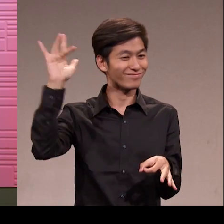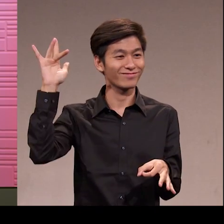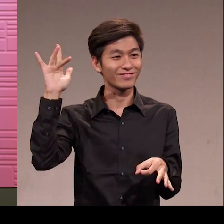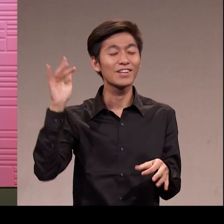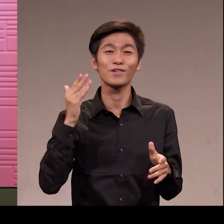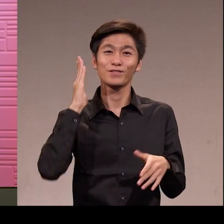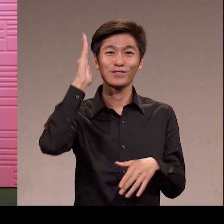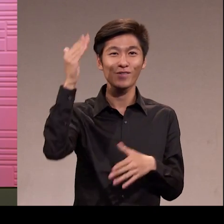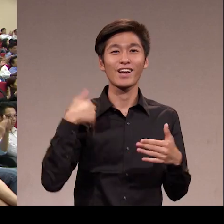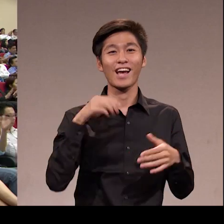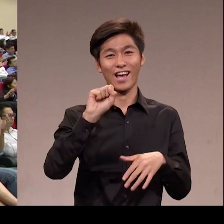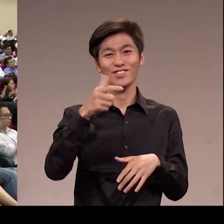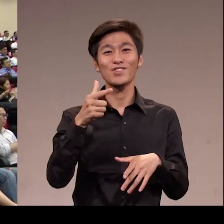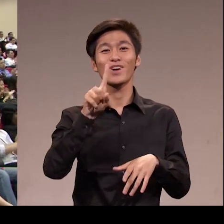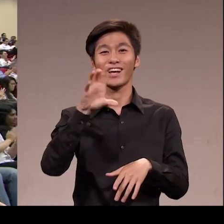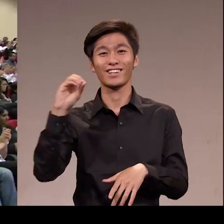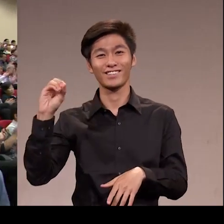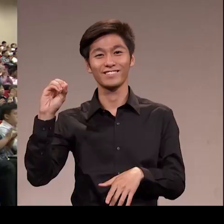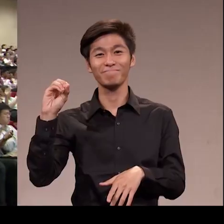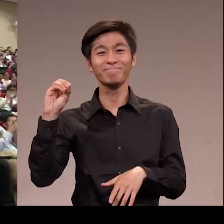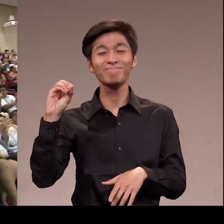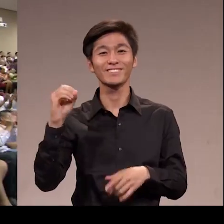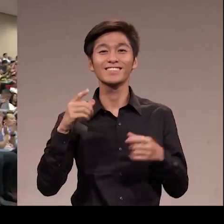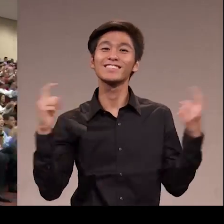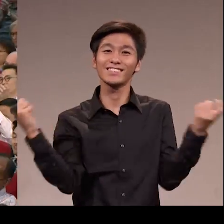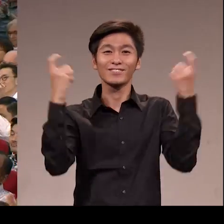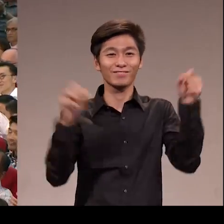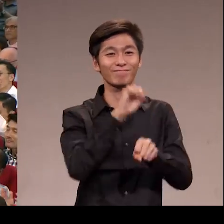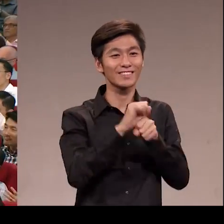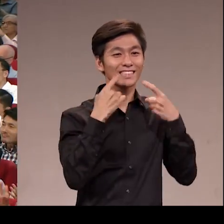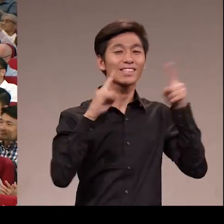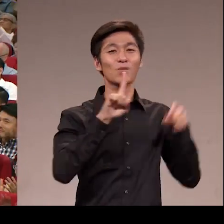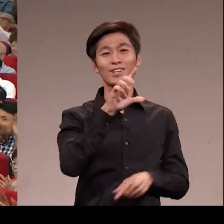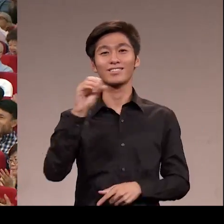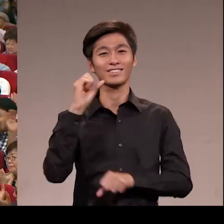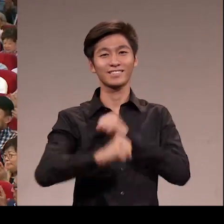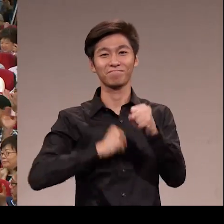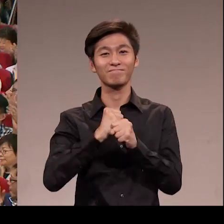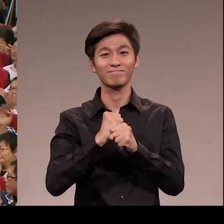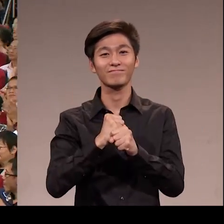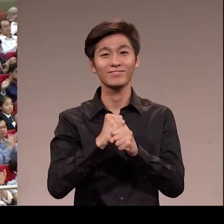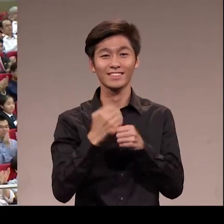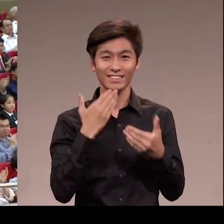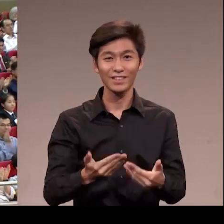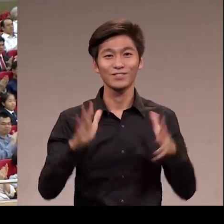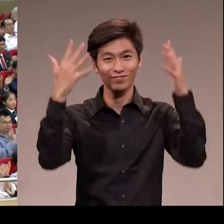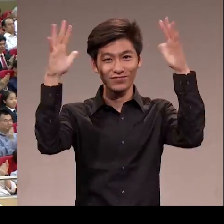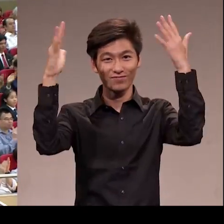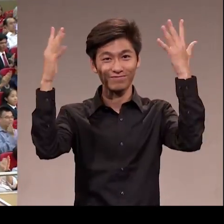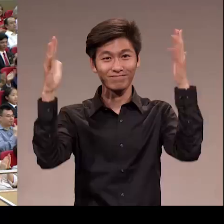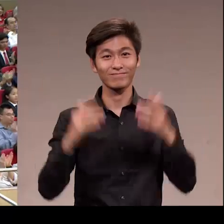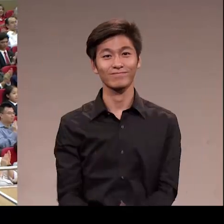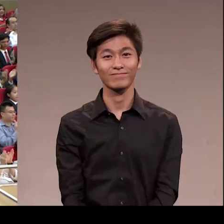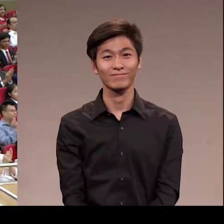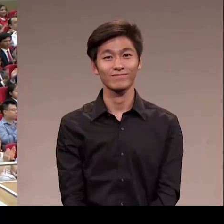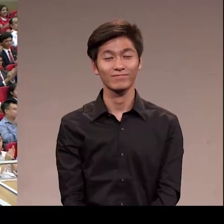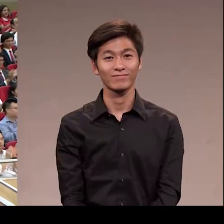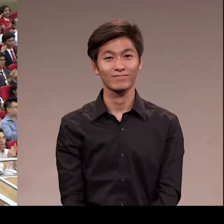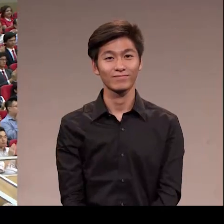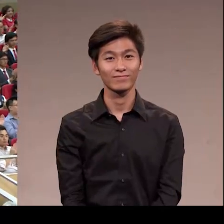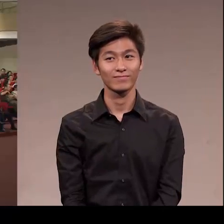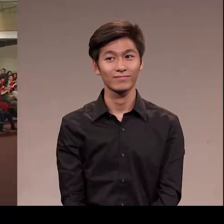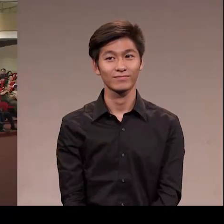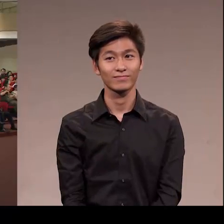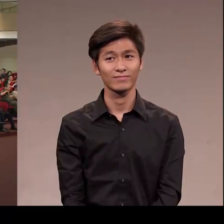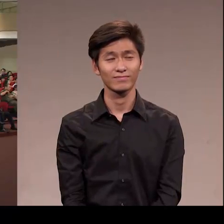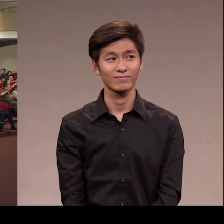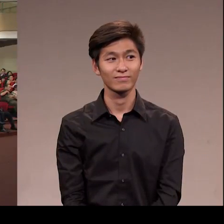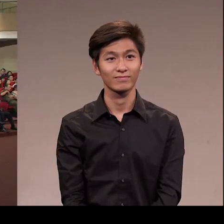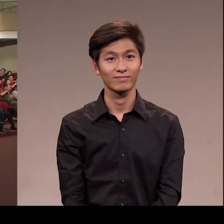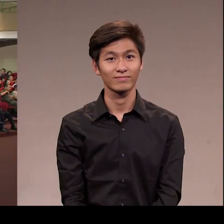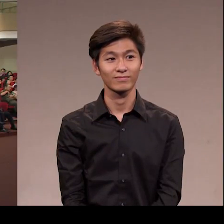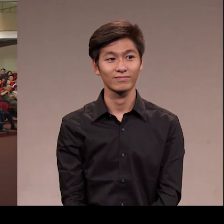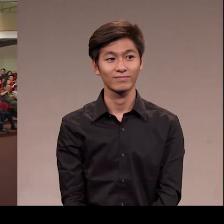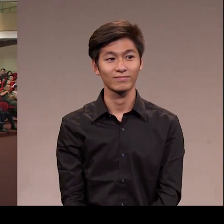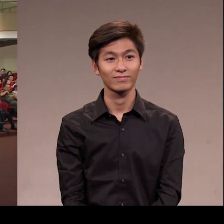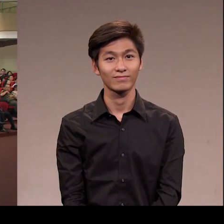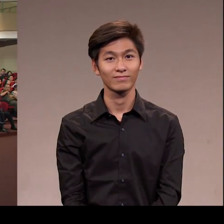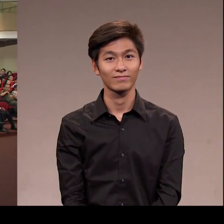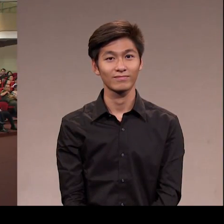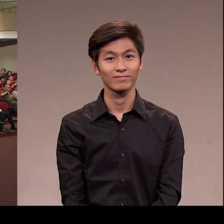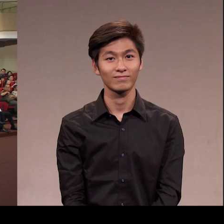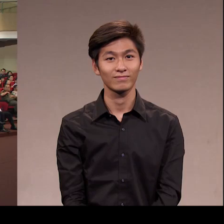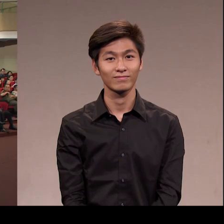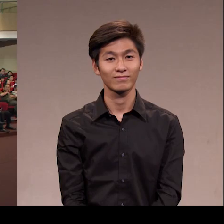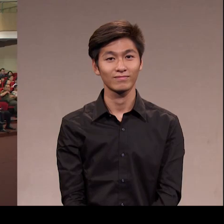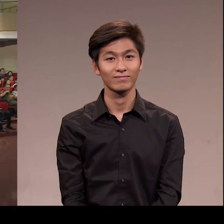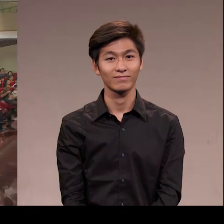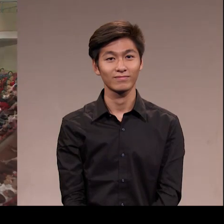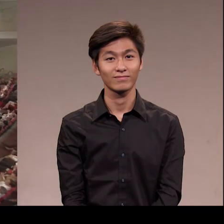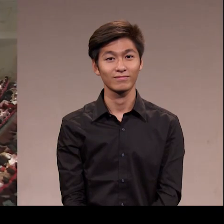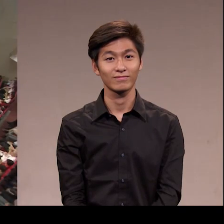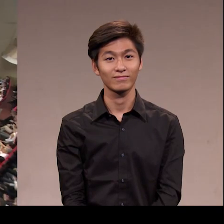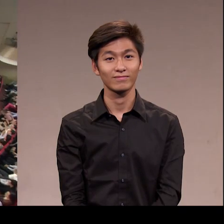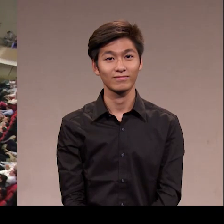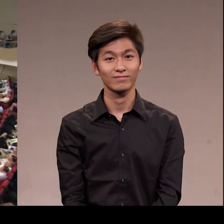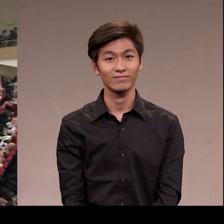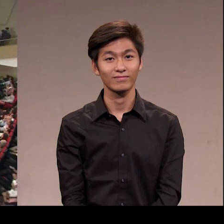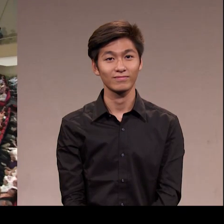a brilliant hundred years we would have had! Thank you!